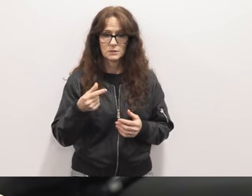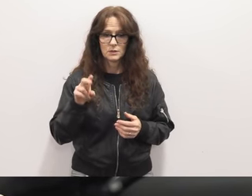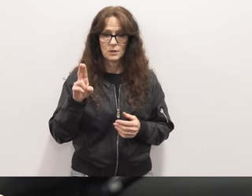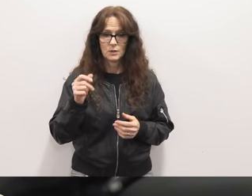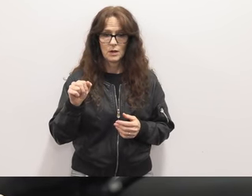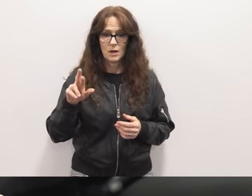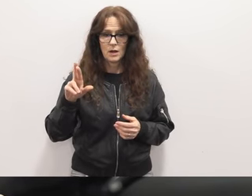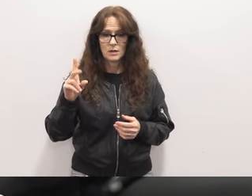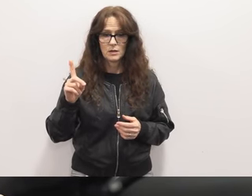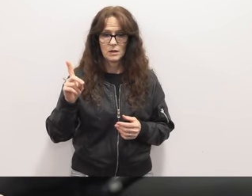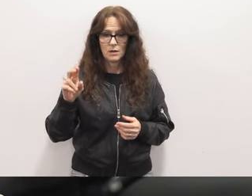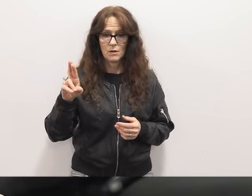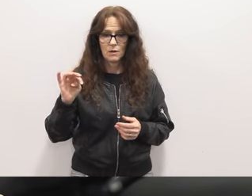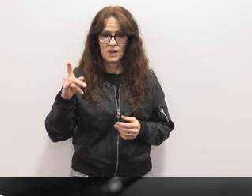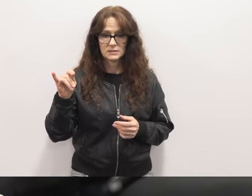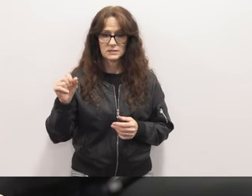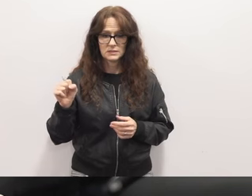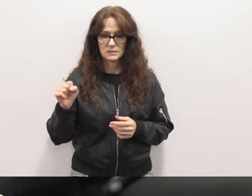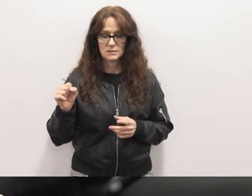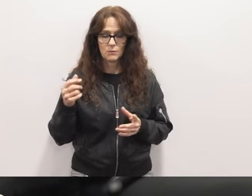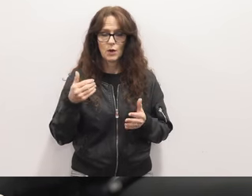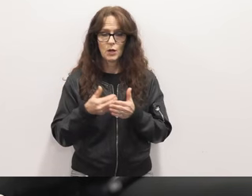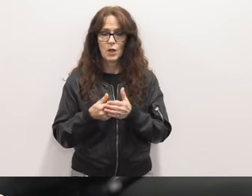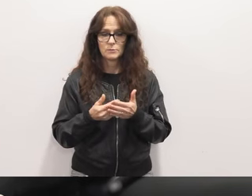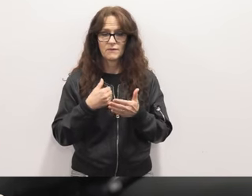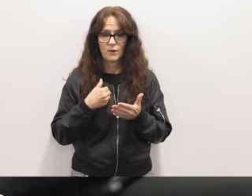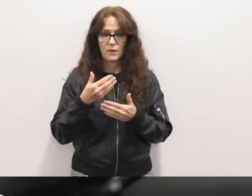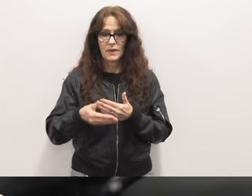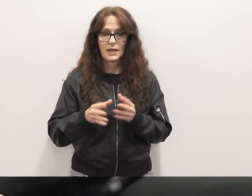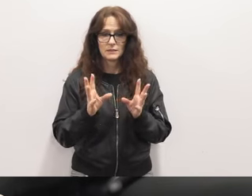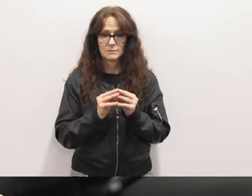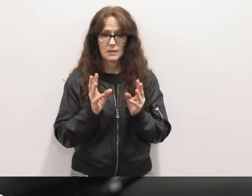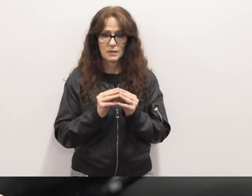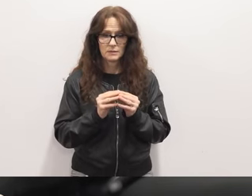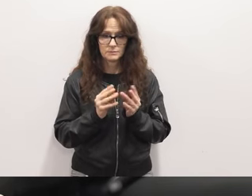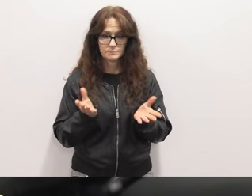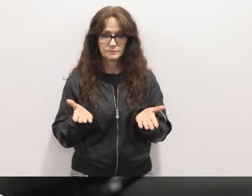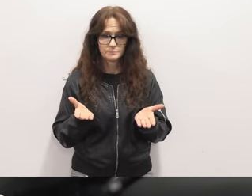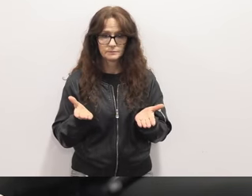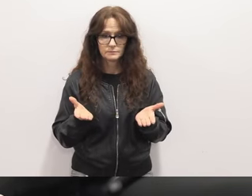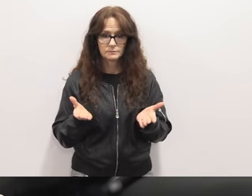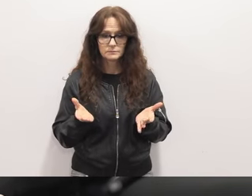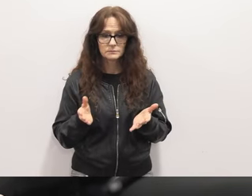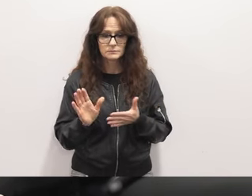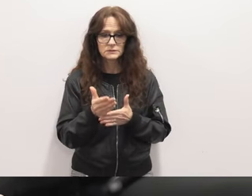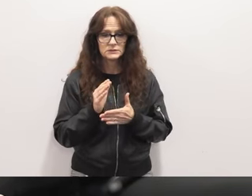And so perhaps you can think about before the next meeting and I can share that data with you.